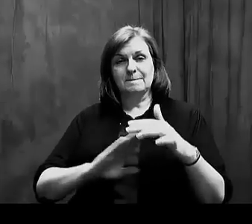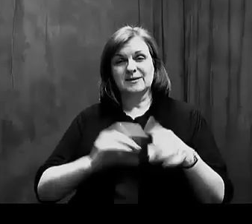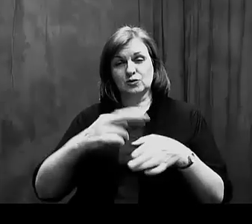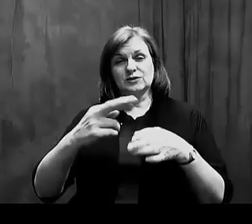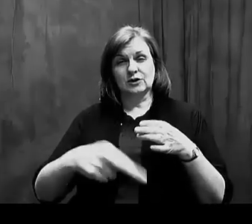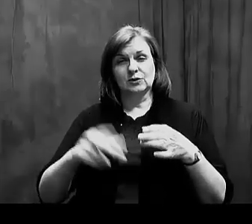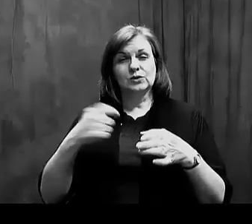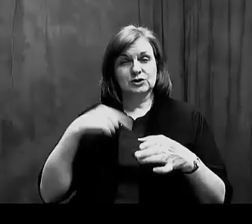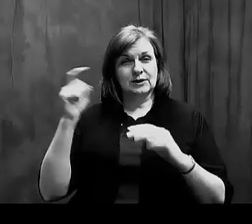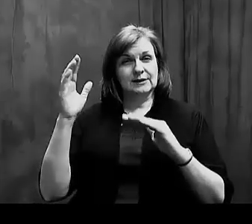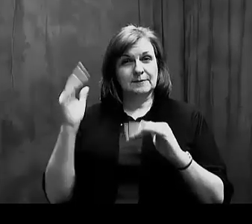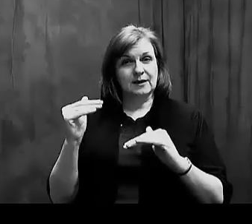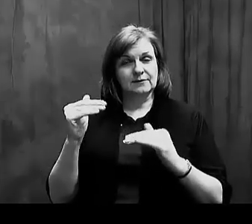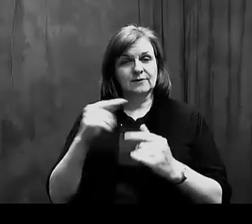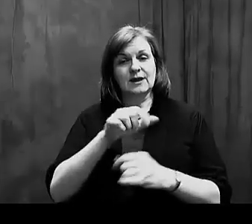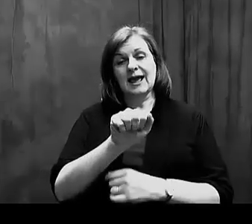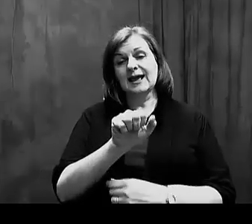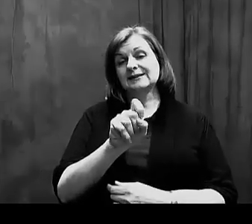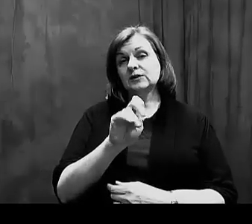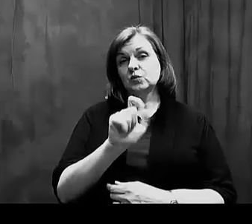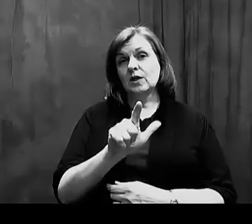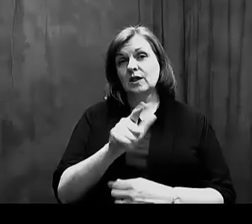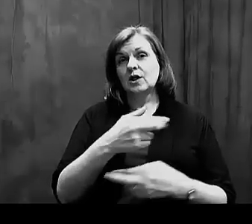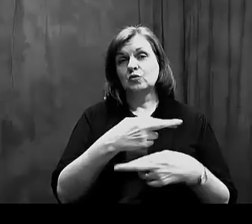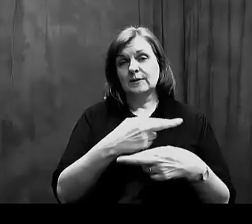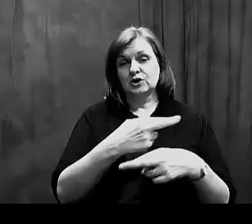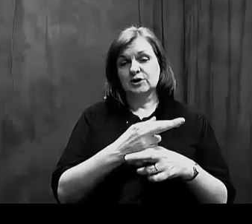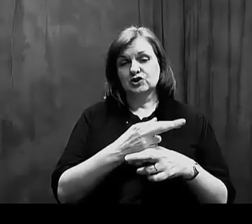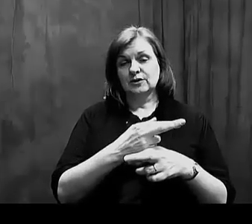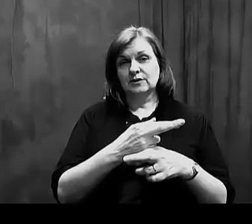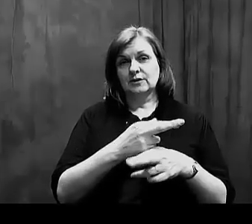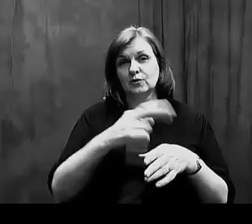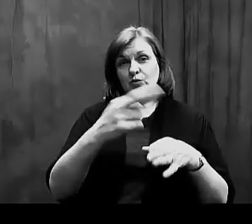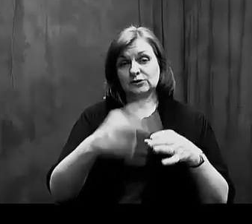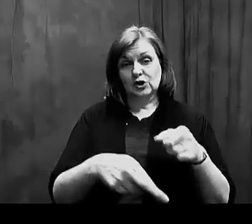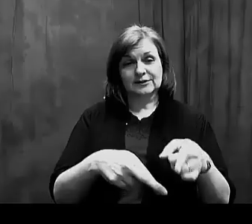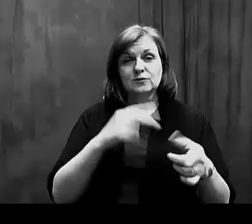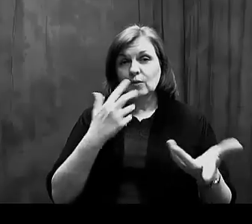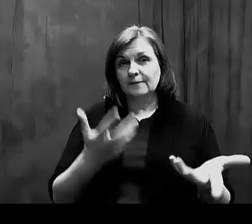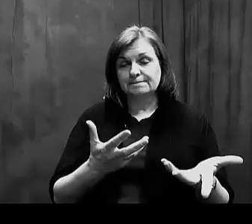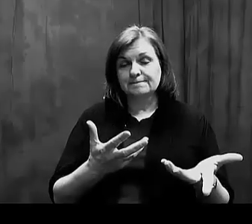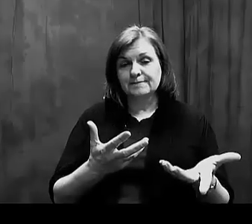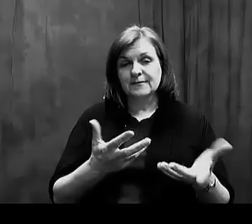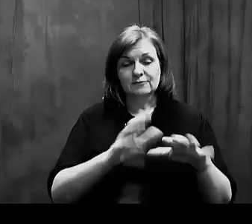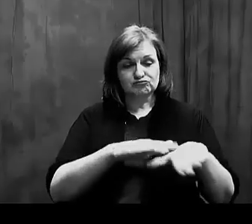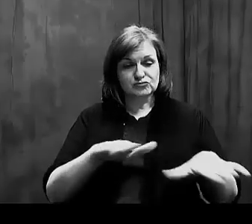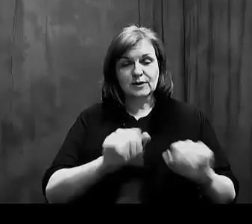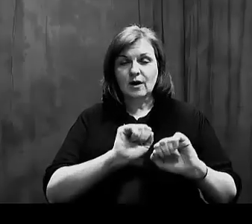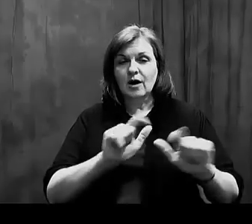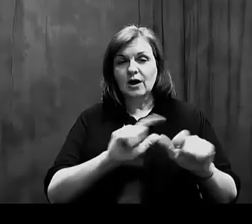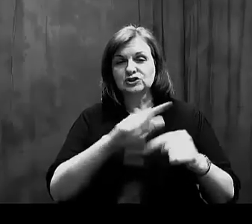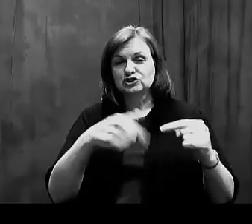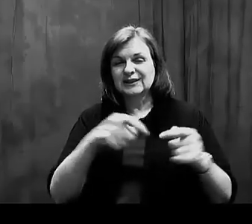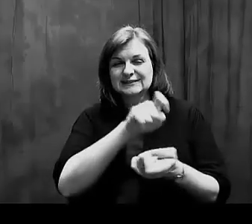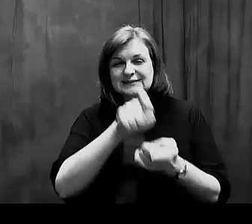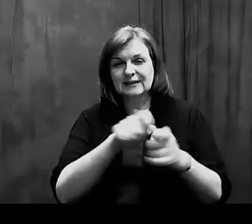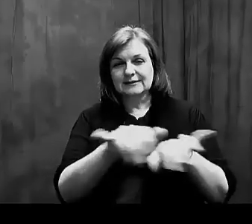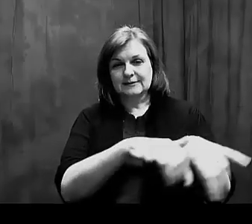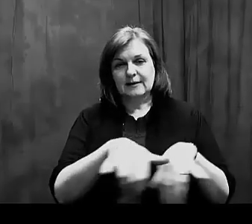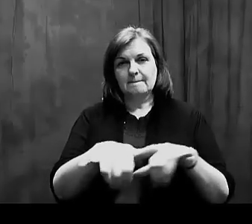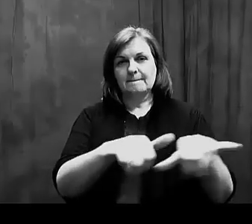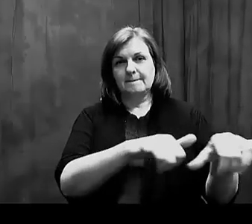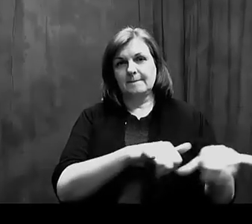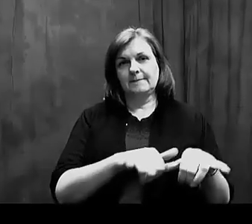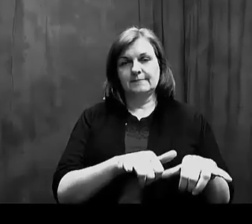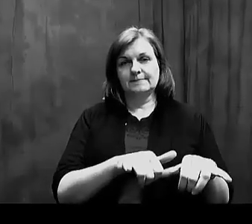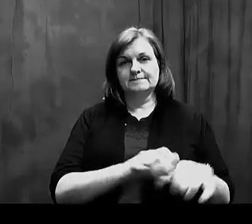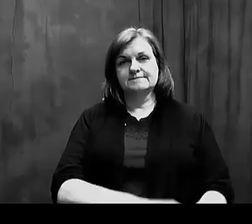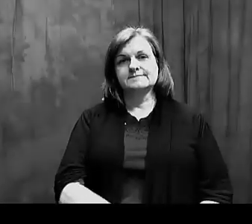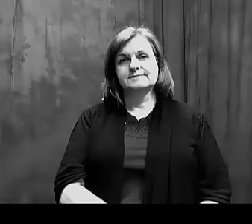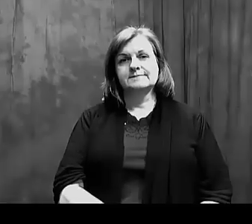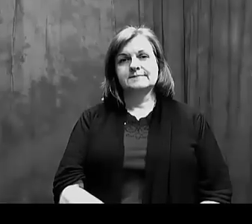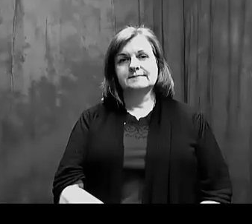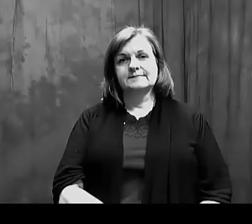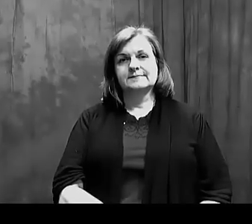from asexual reproduction we are looking at the creation of a genetically identical offspring